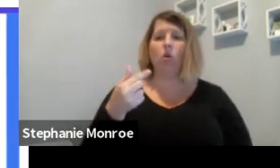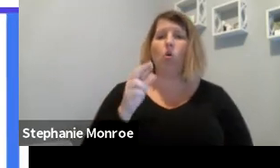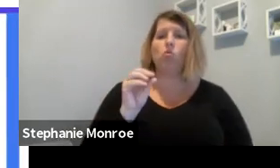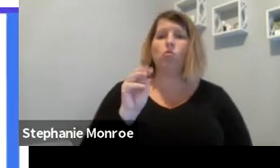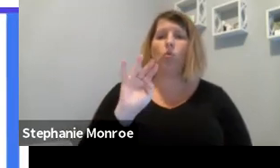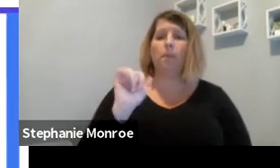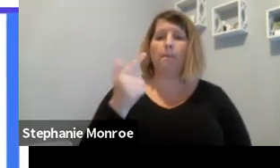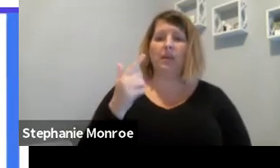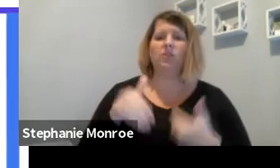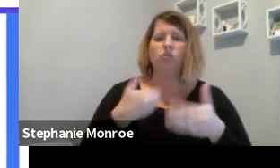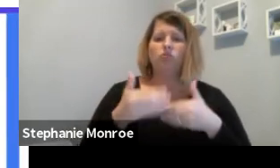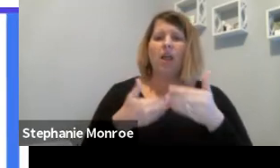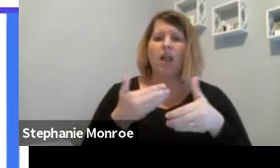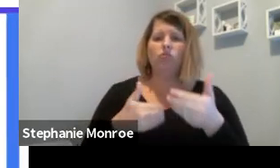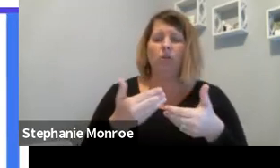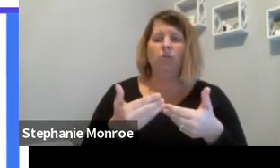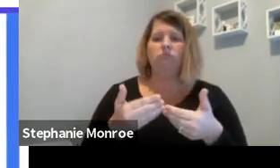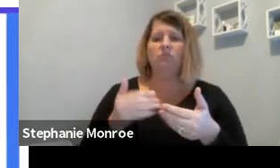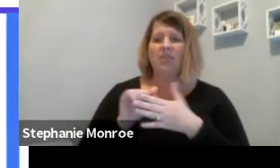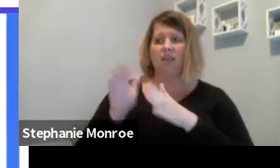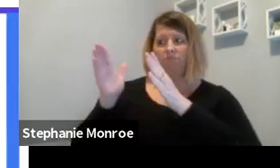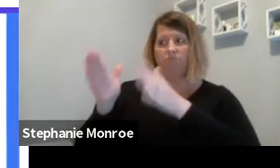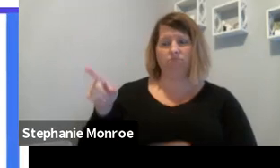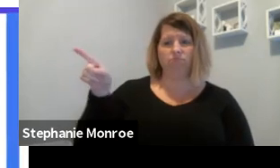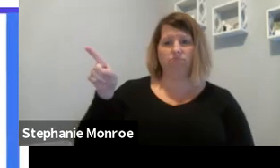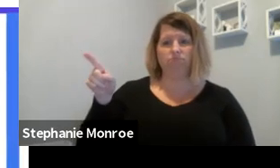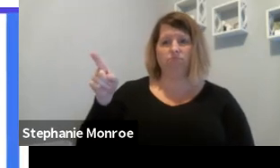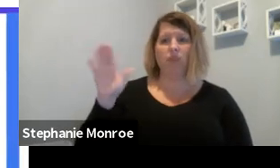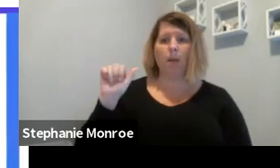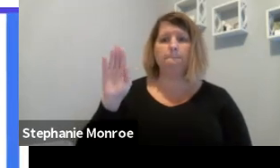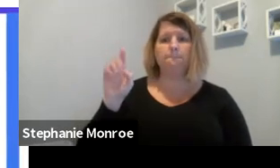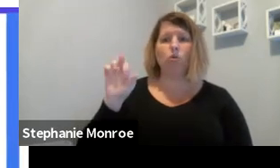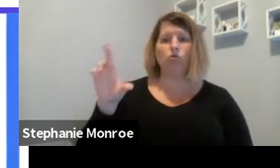that a perpetrator will develop with the victim.